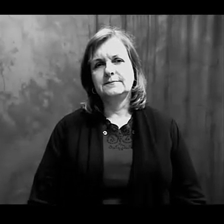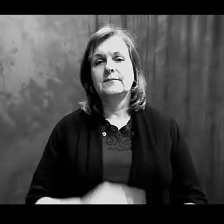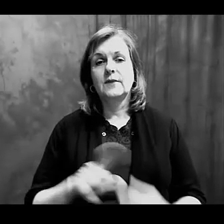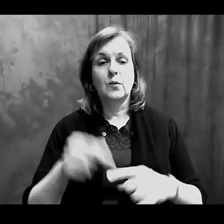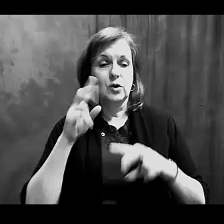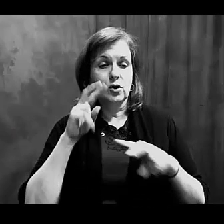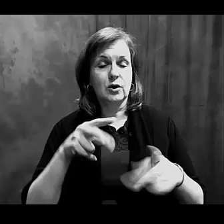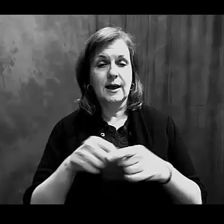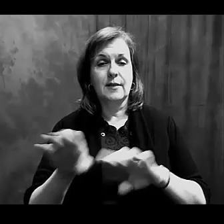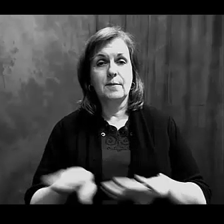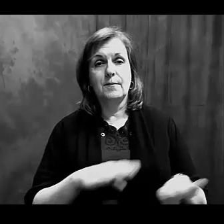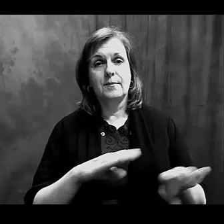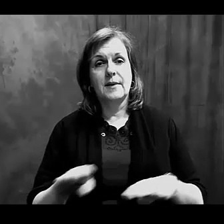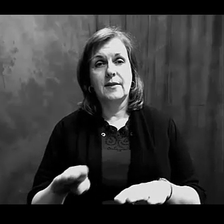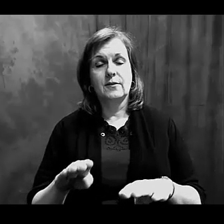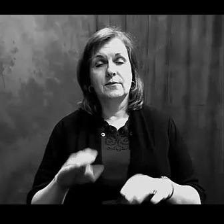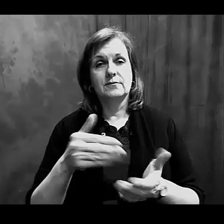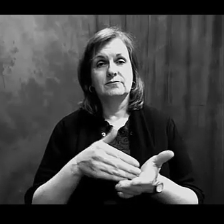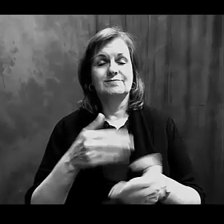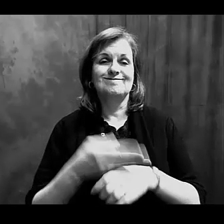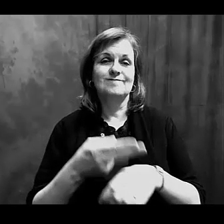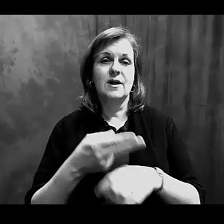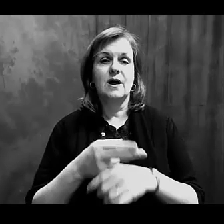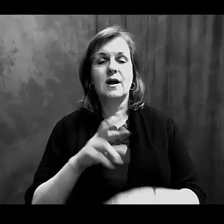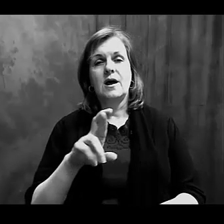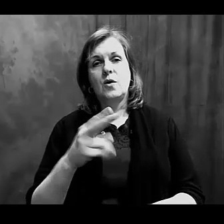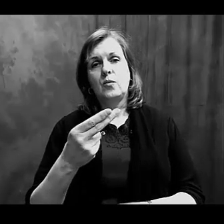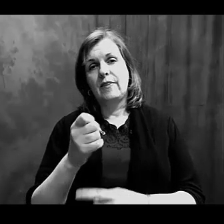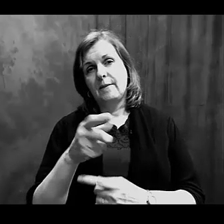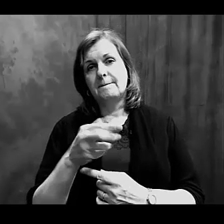when we look at these kinds of biological rhythms or circadian rhythms